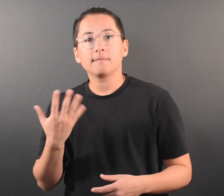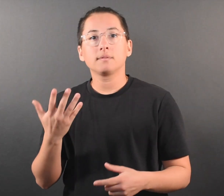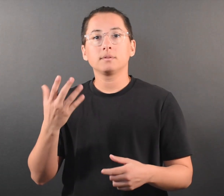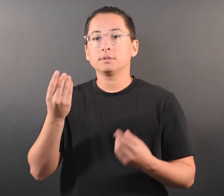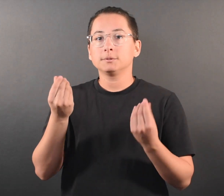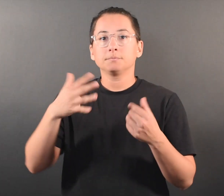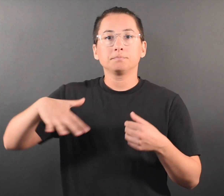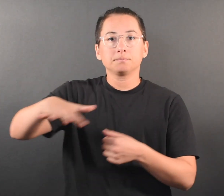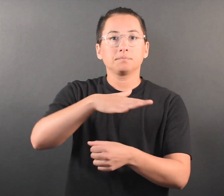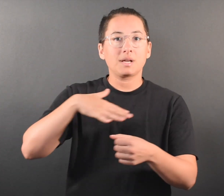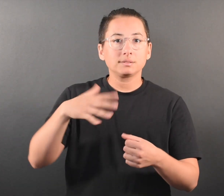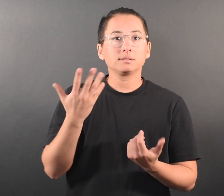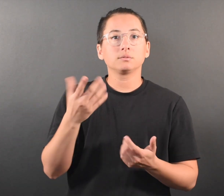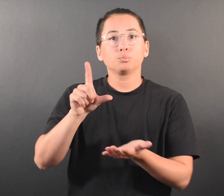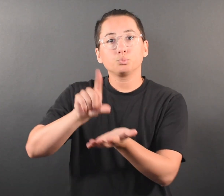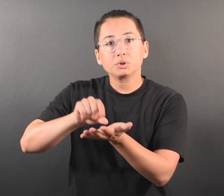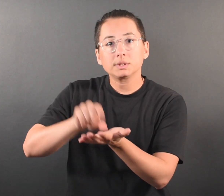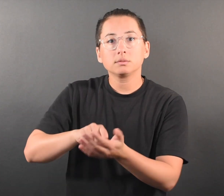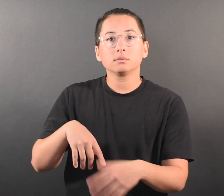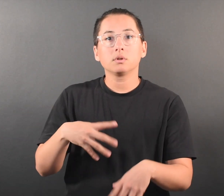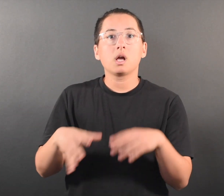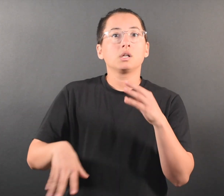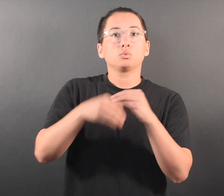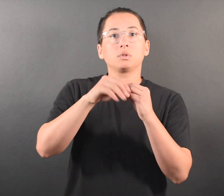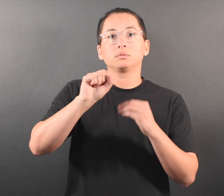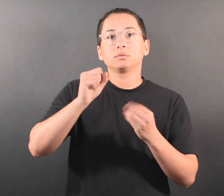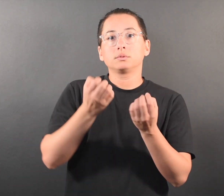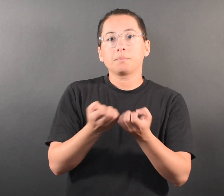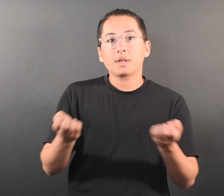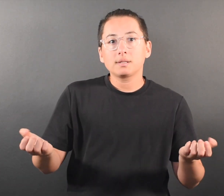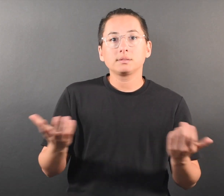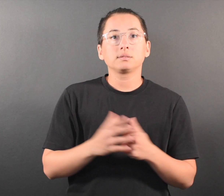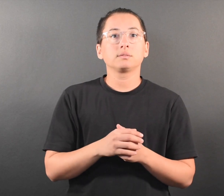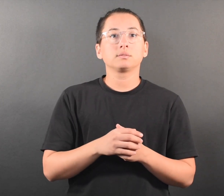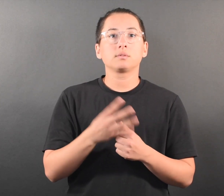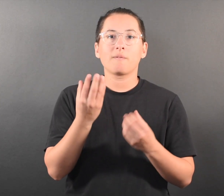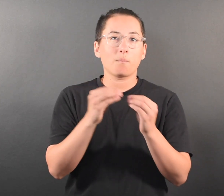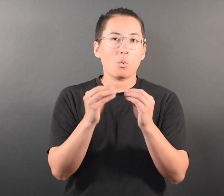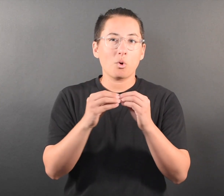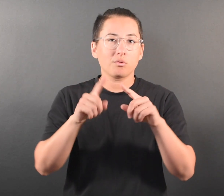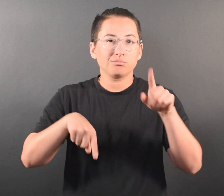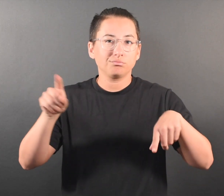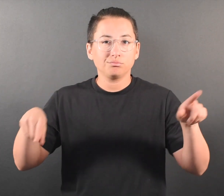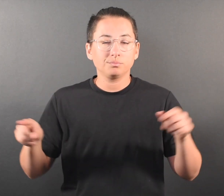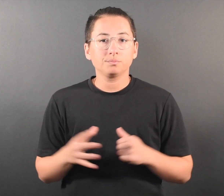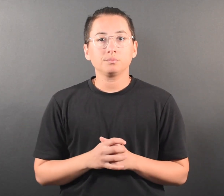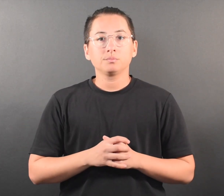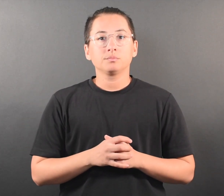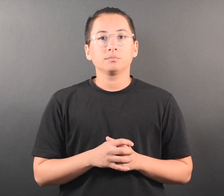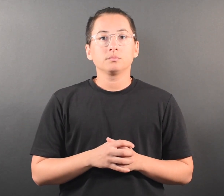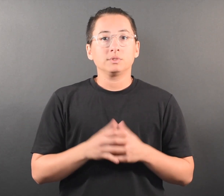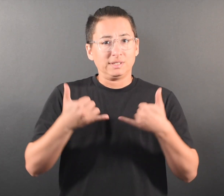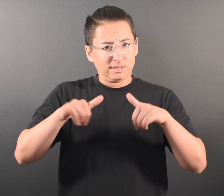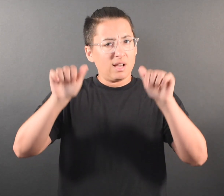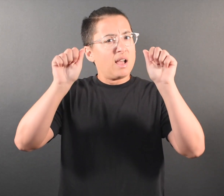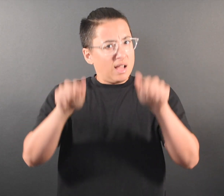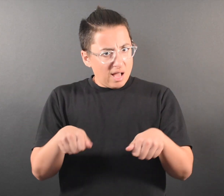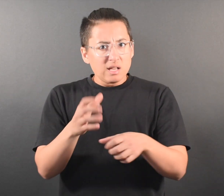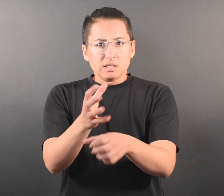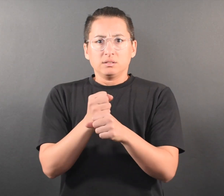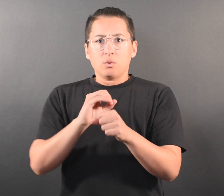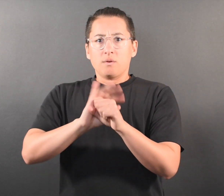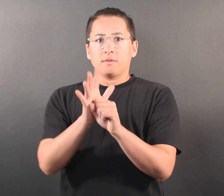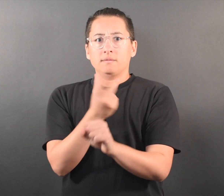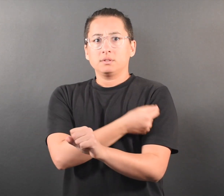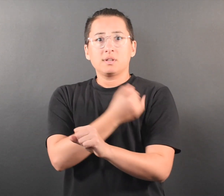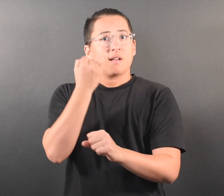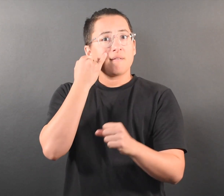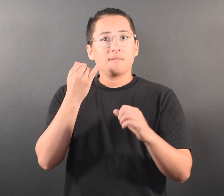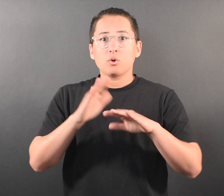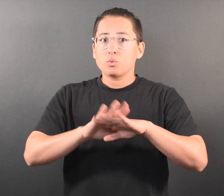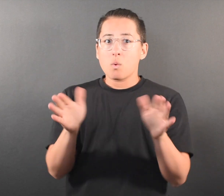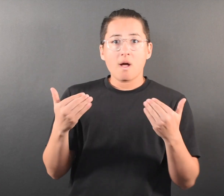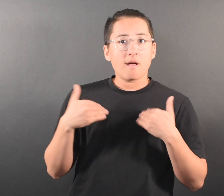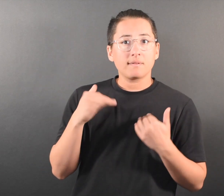space, printing, extra supplies, and more. You can still get the COVID-19 vaccine if you do